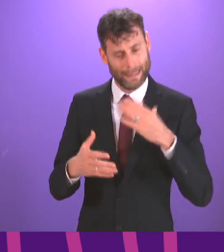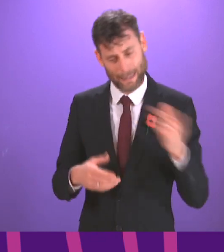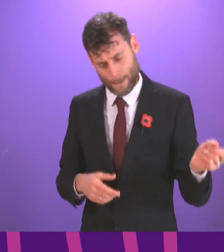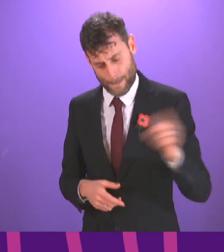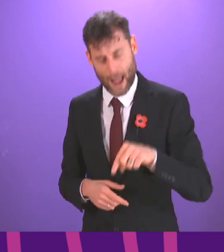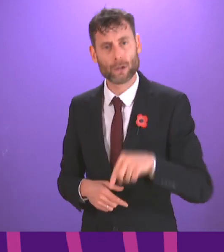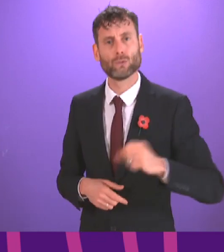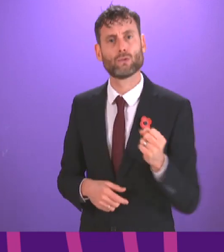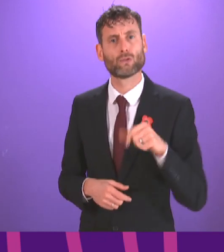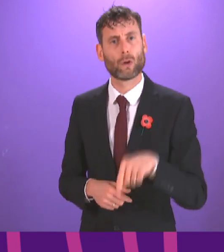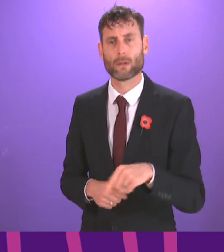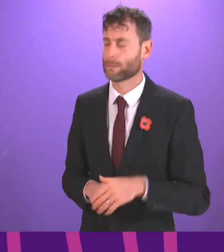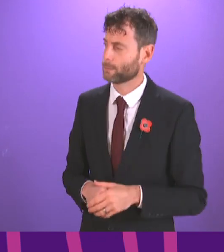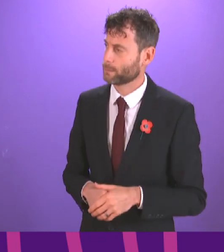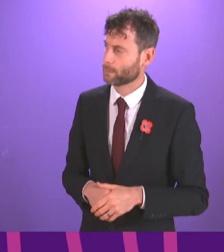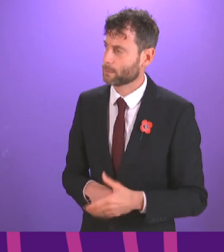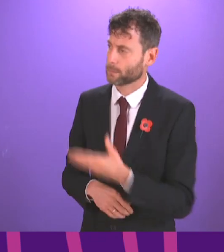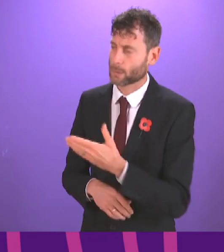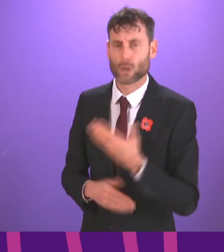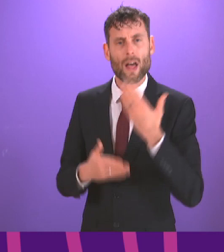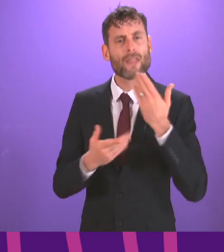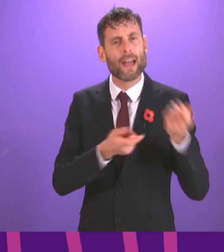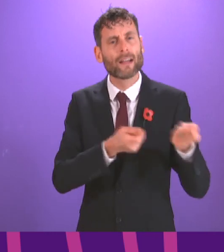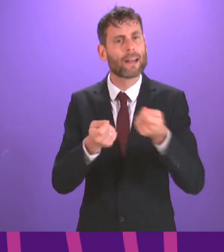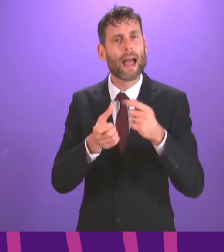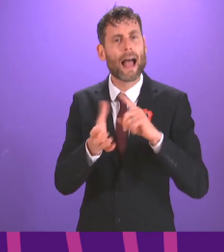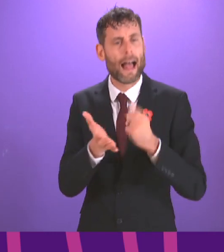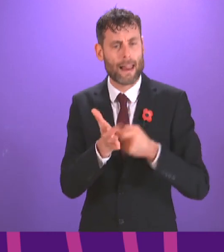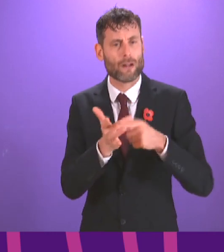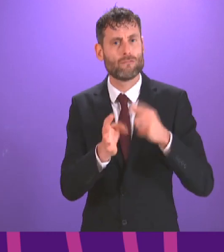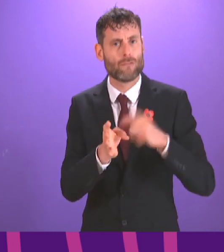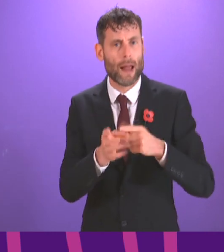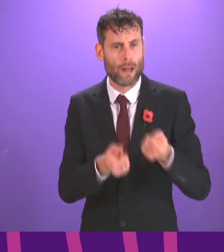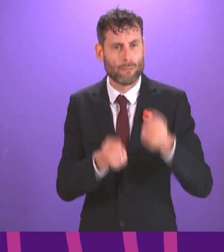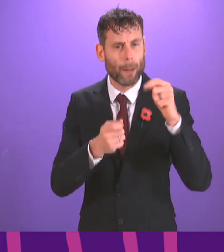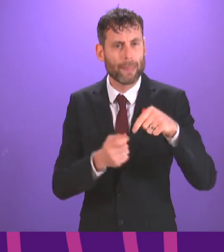The First Minister (Nicola Sturgeon): I thank Alex Rowley for raising the case.